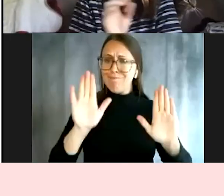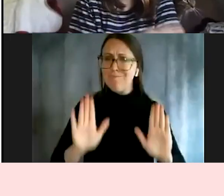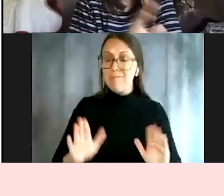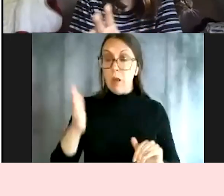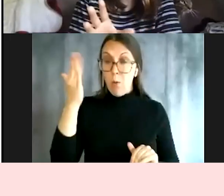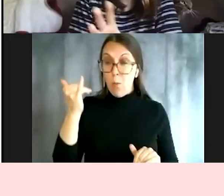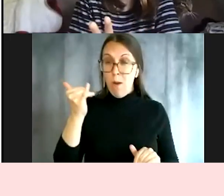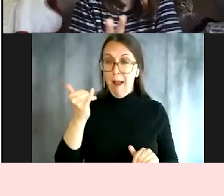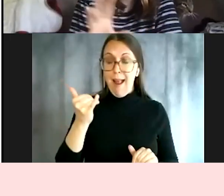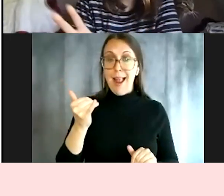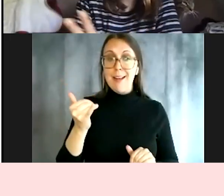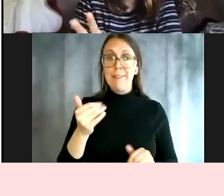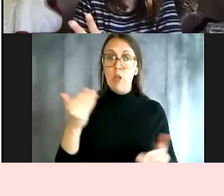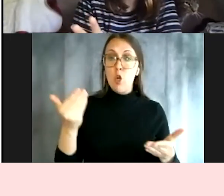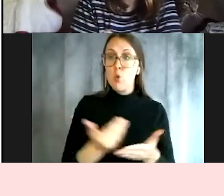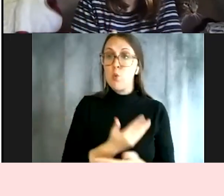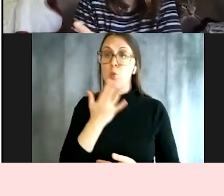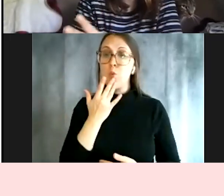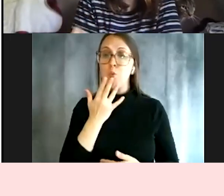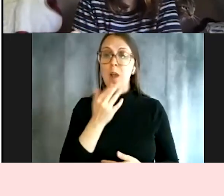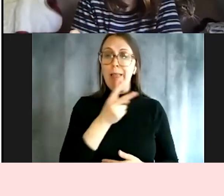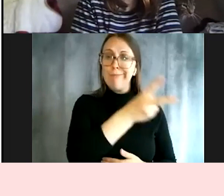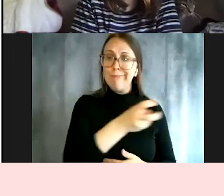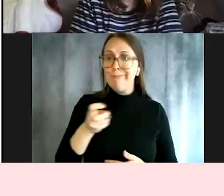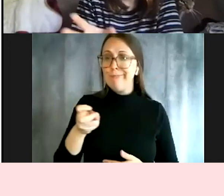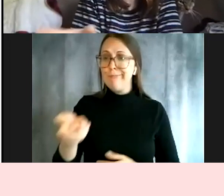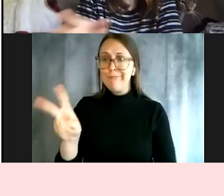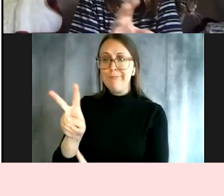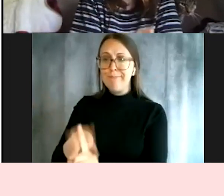if you need a new color for a new section and you're not sure what to use you reference your